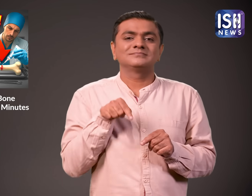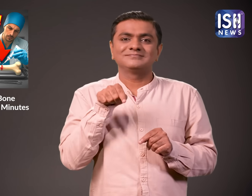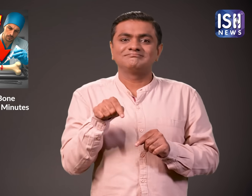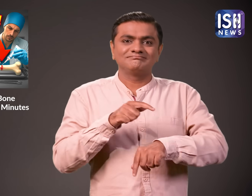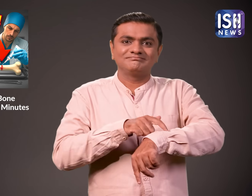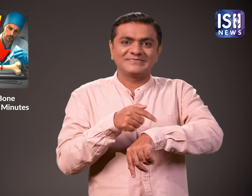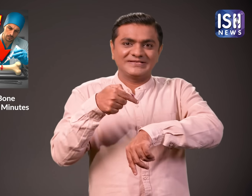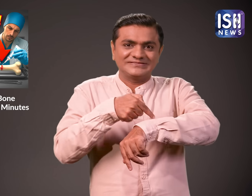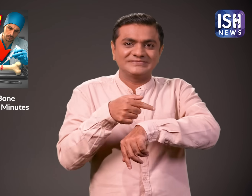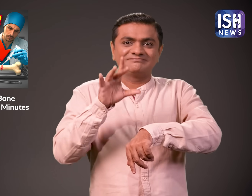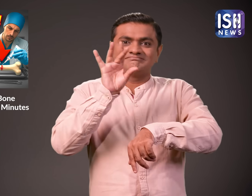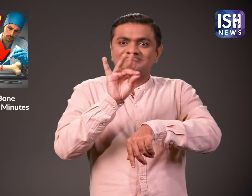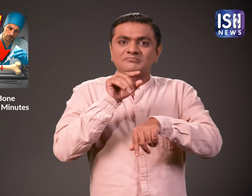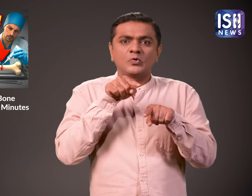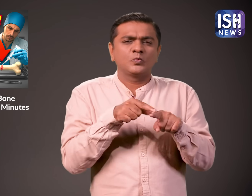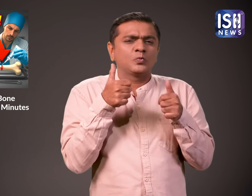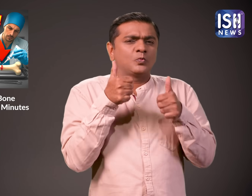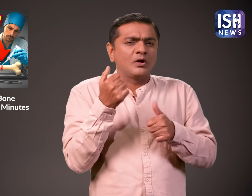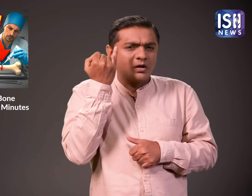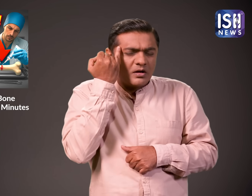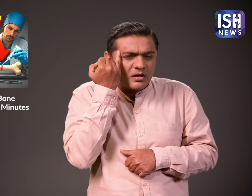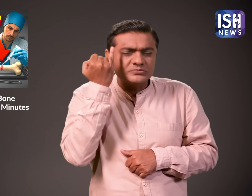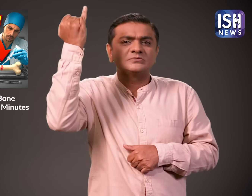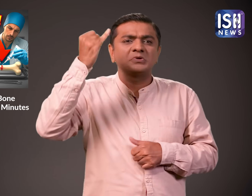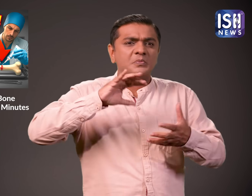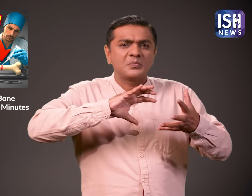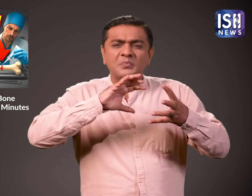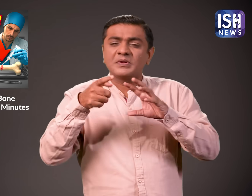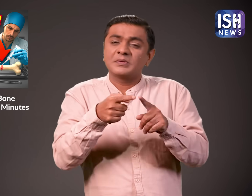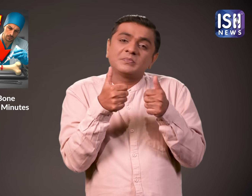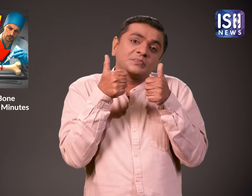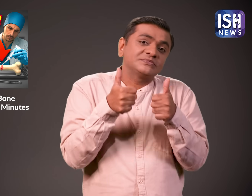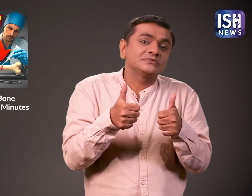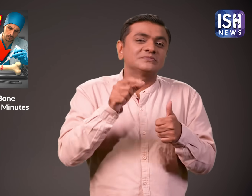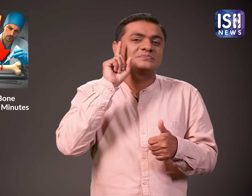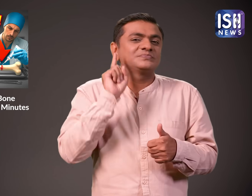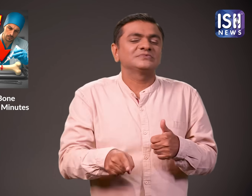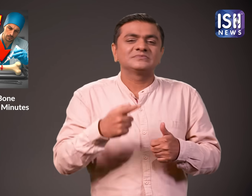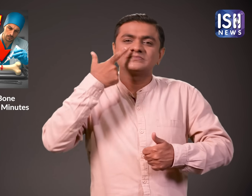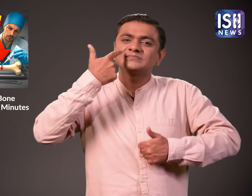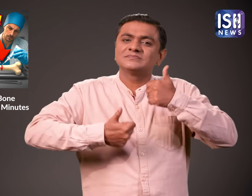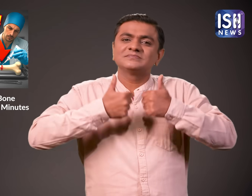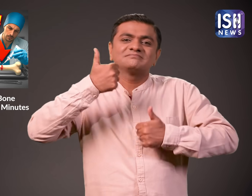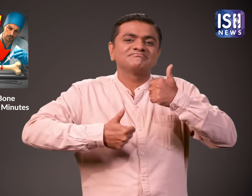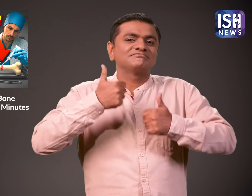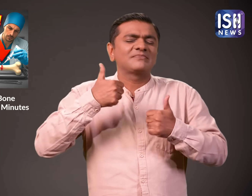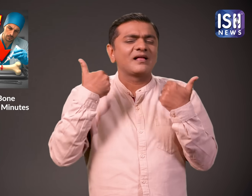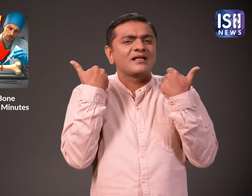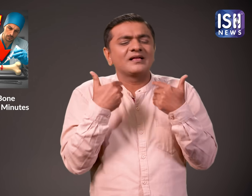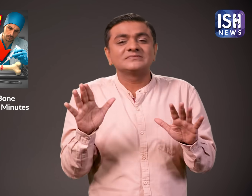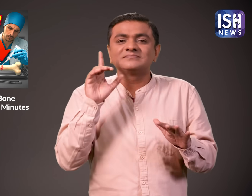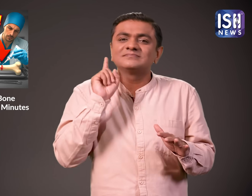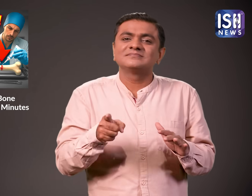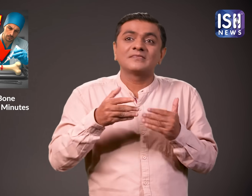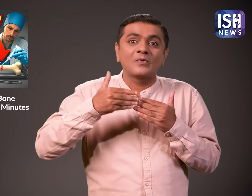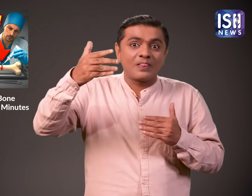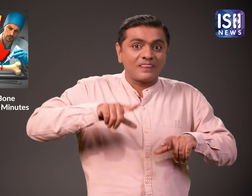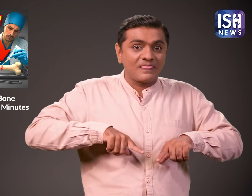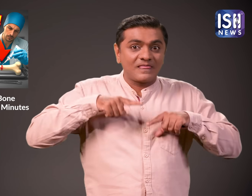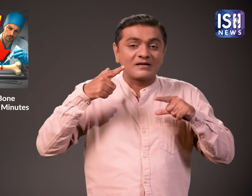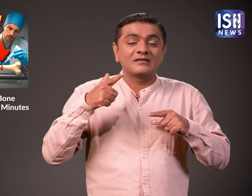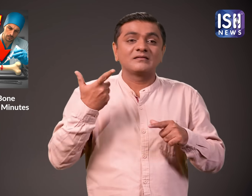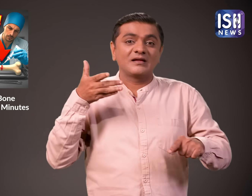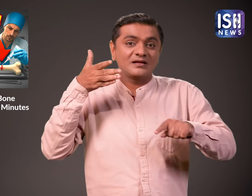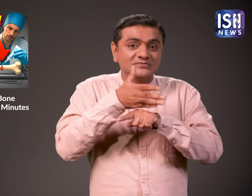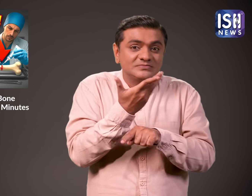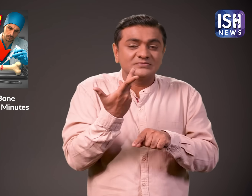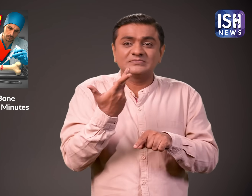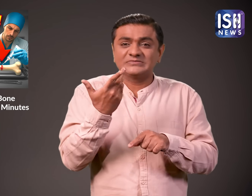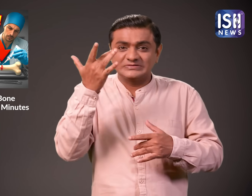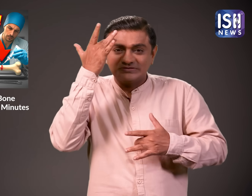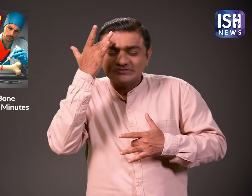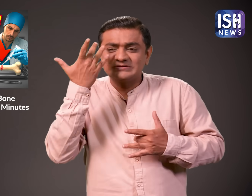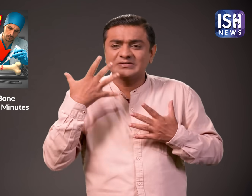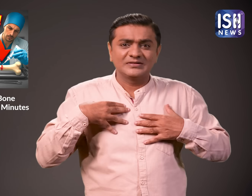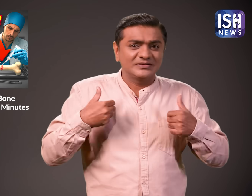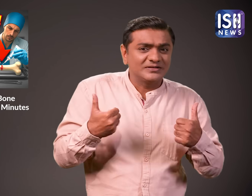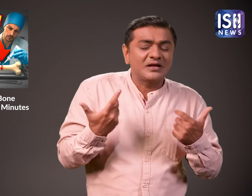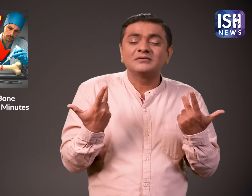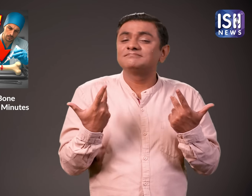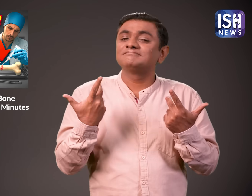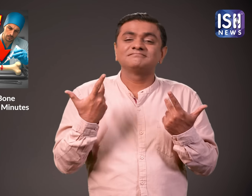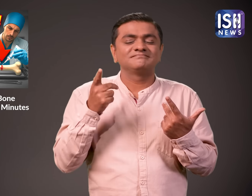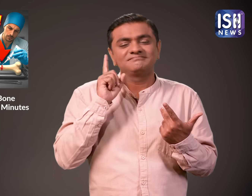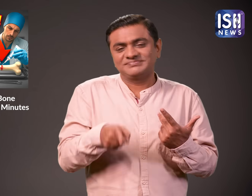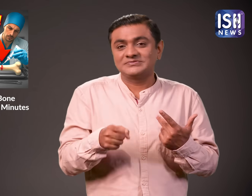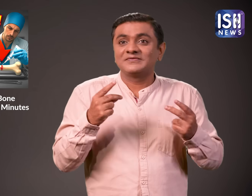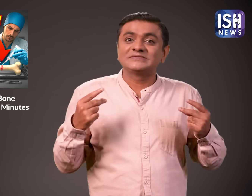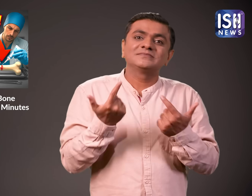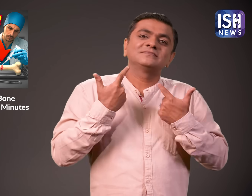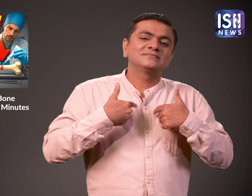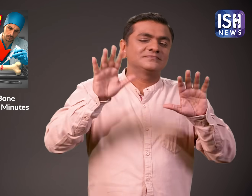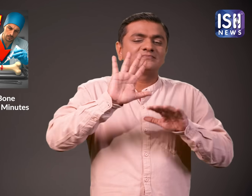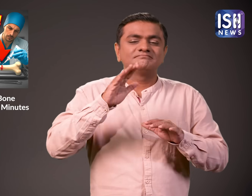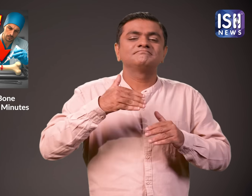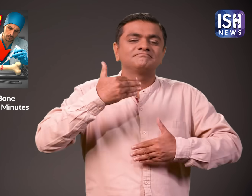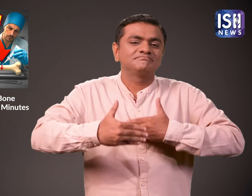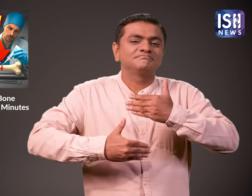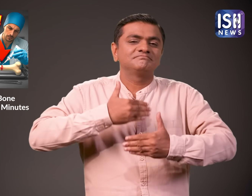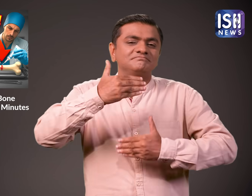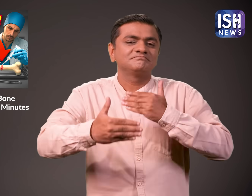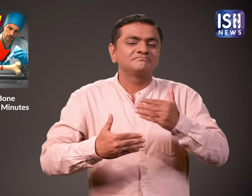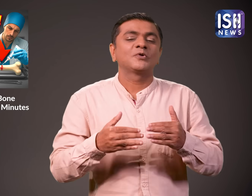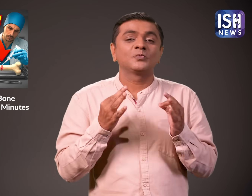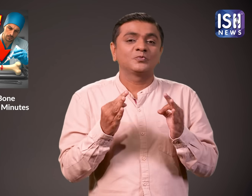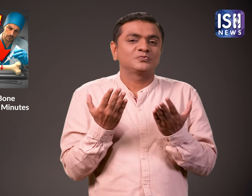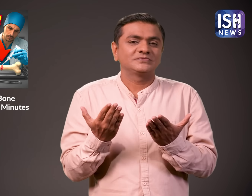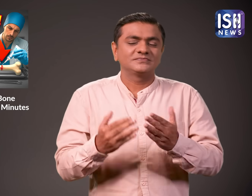Though this glue is a groundbreaking discovery, it will still need extensive testing to avoid future risks.